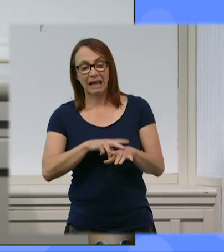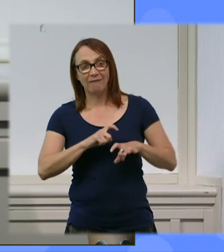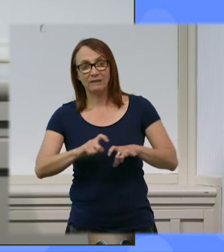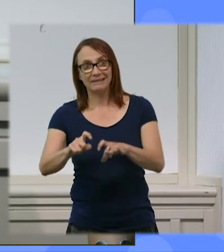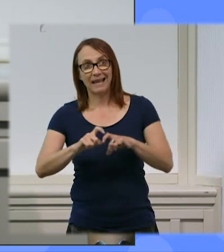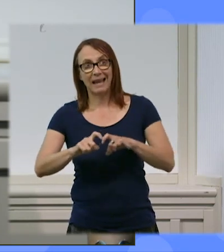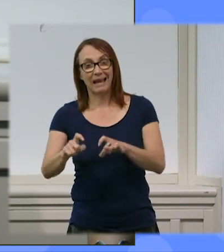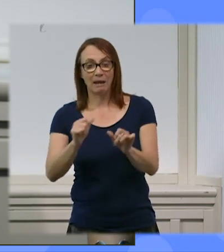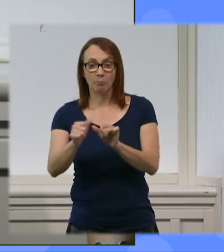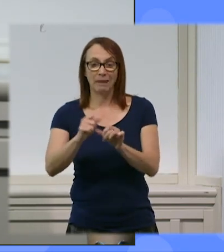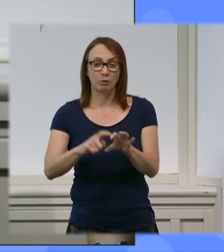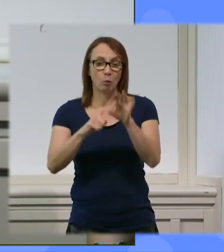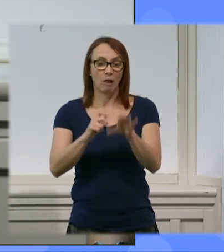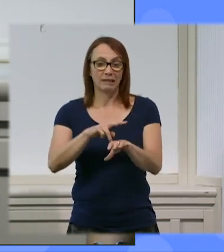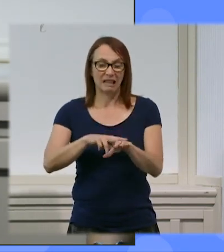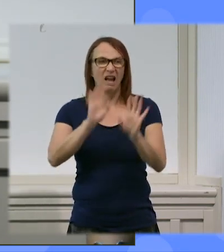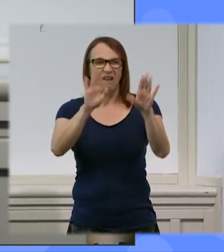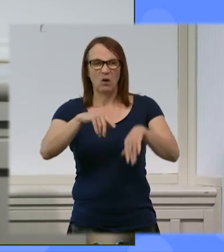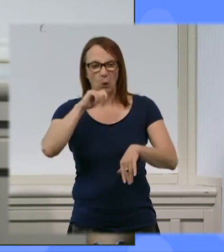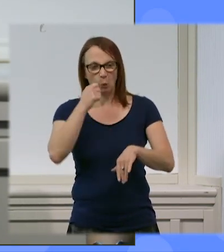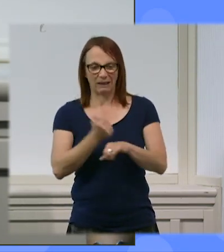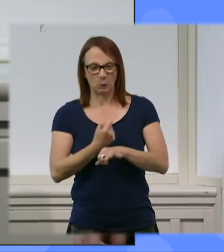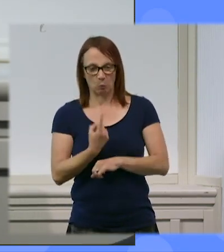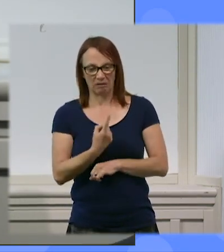better people and actually we'll do ourselves so you've got to take a stance